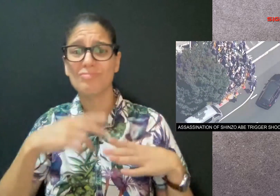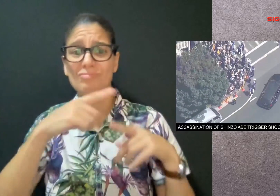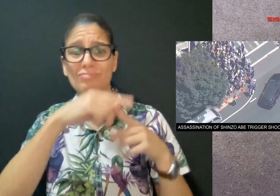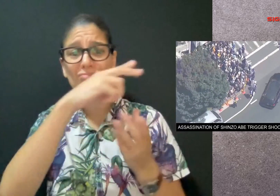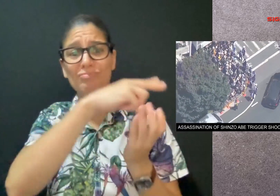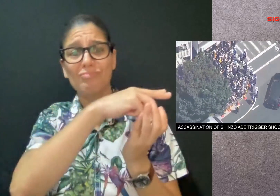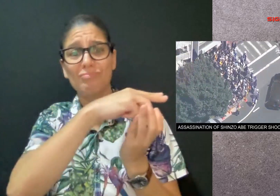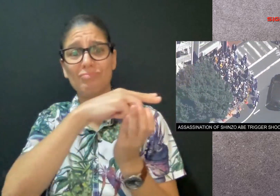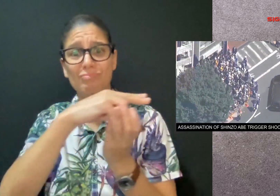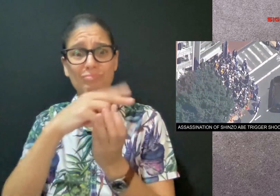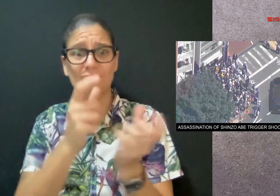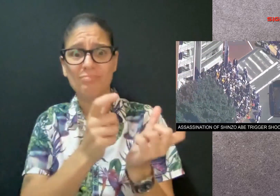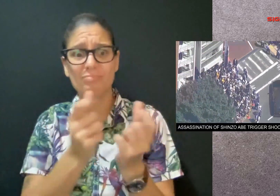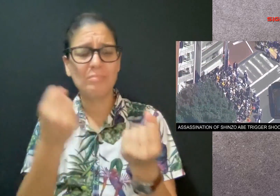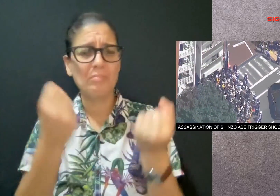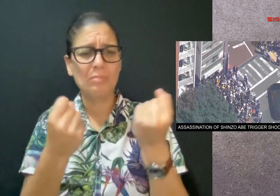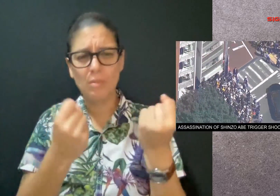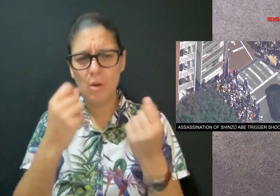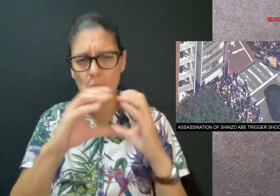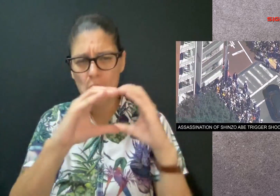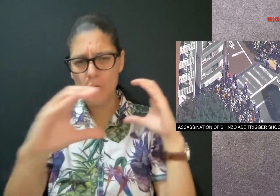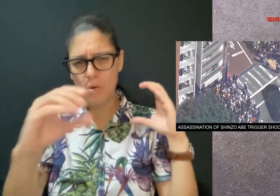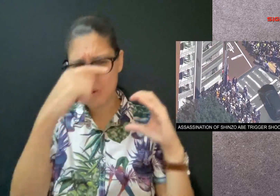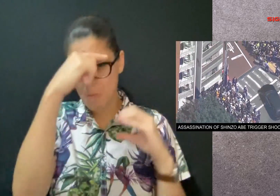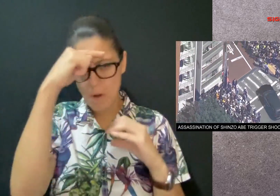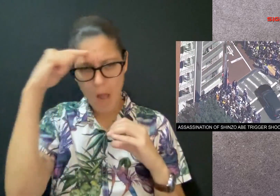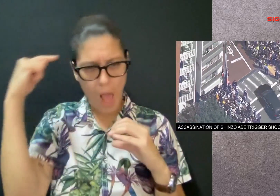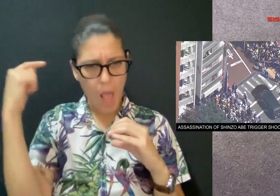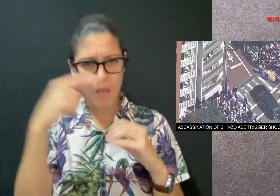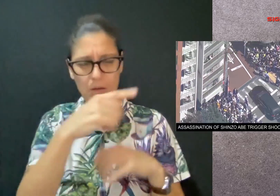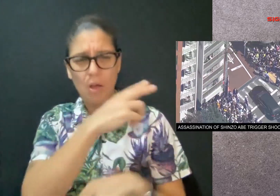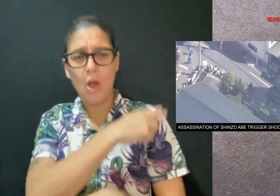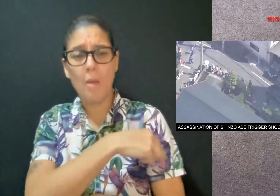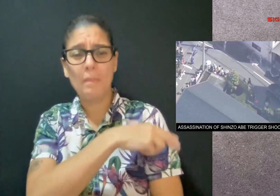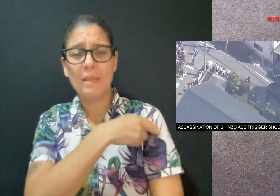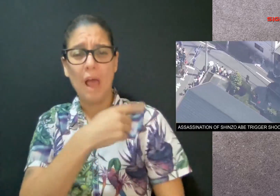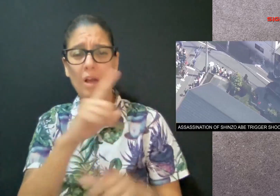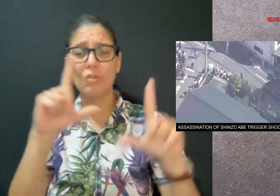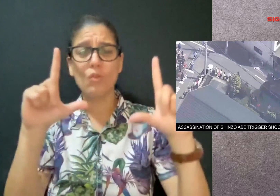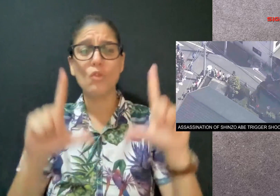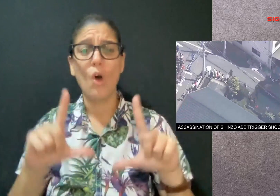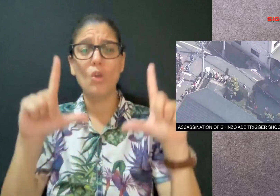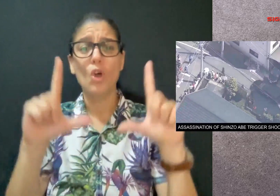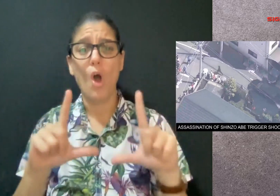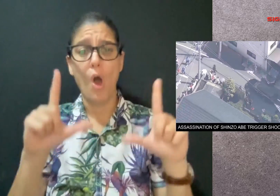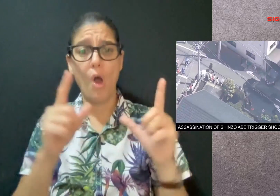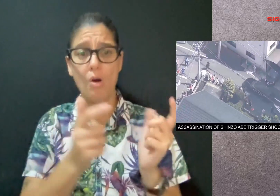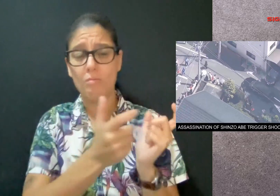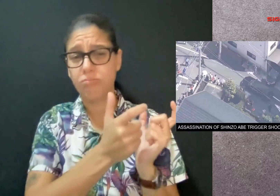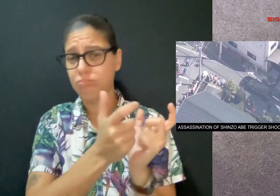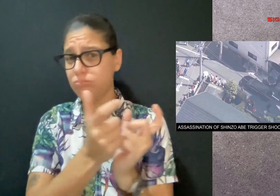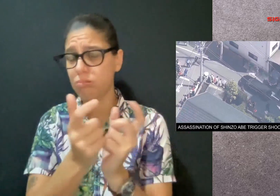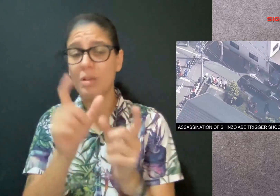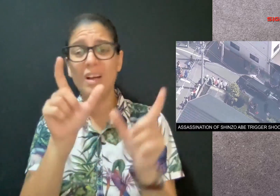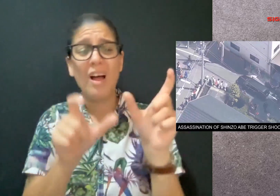this is video of Abe's body being transported in a black SUV from the hospital to Tokyo